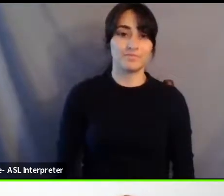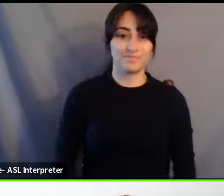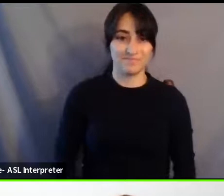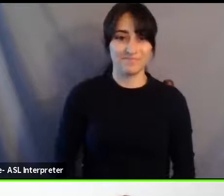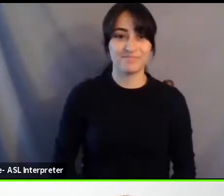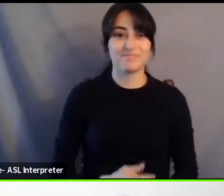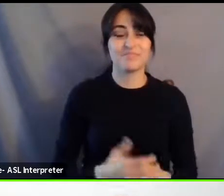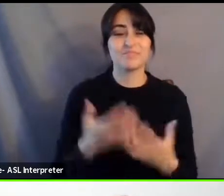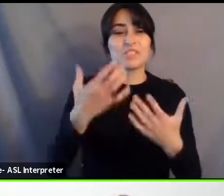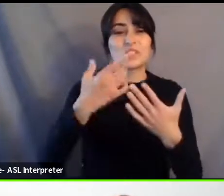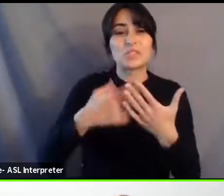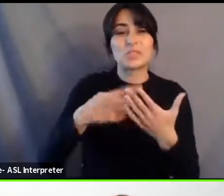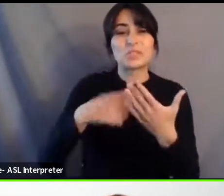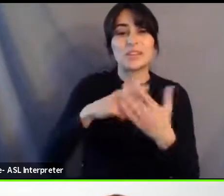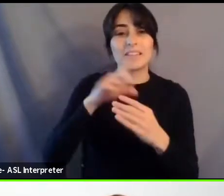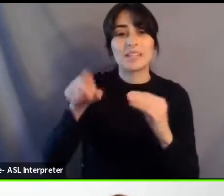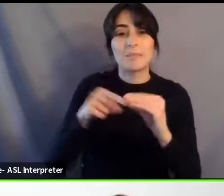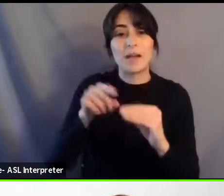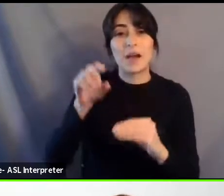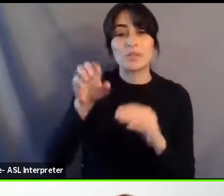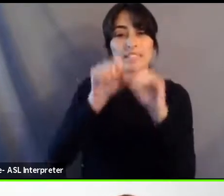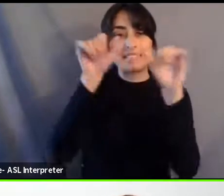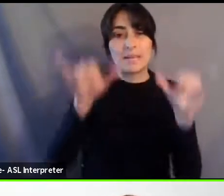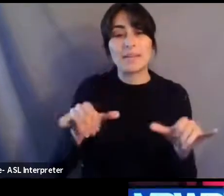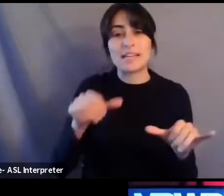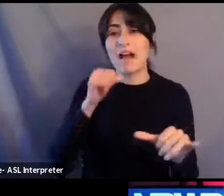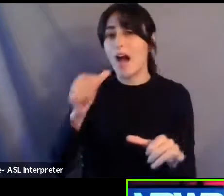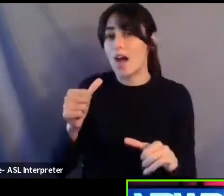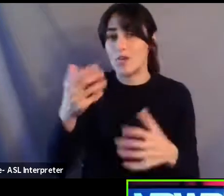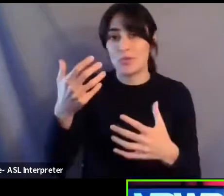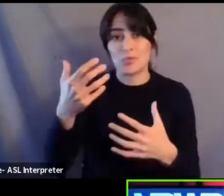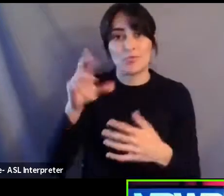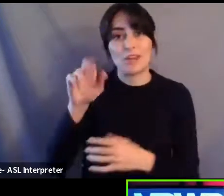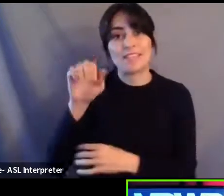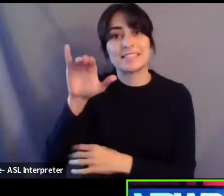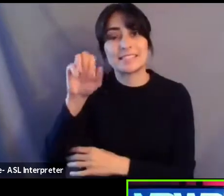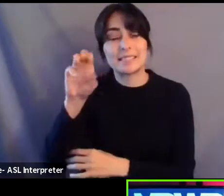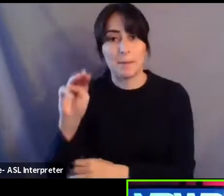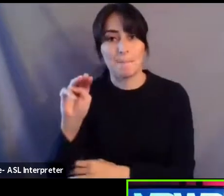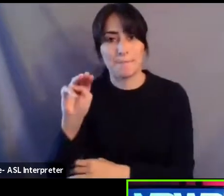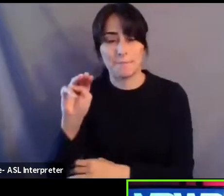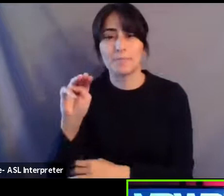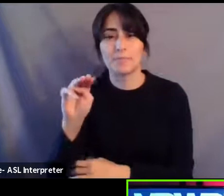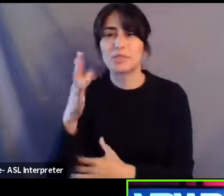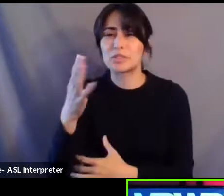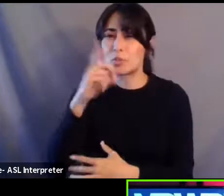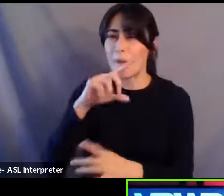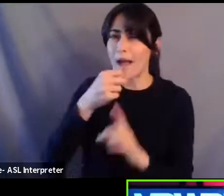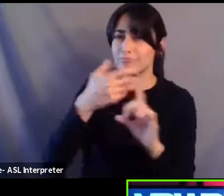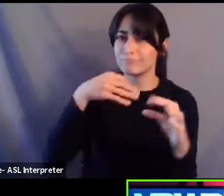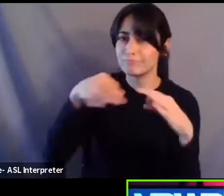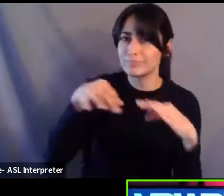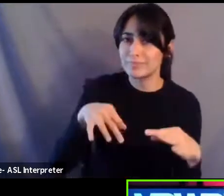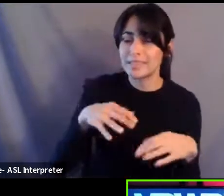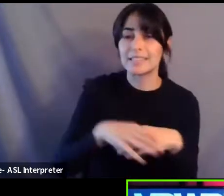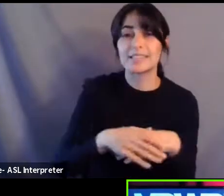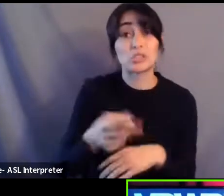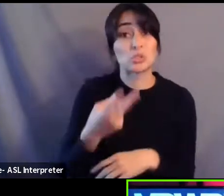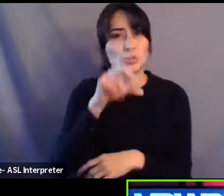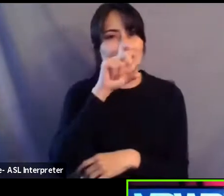and what that looks like? TWO EAGLES: Well, I think, I don't think everyone is completely sure of what systemic